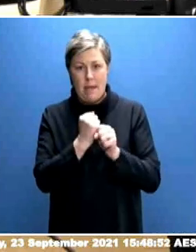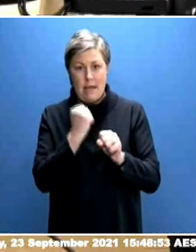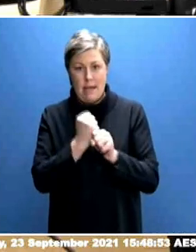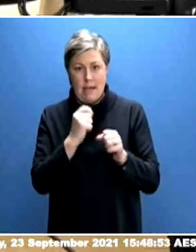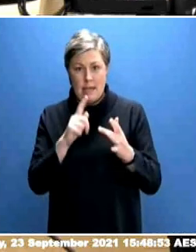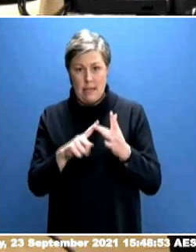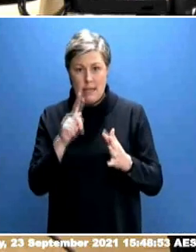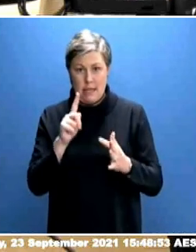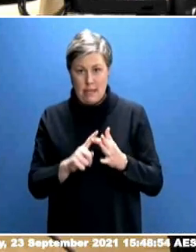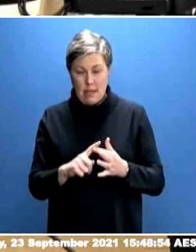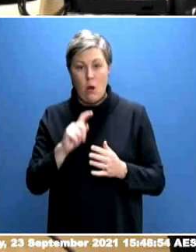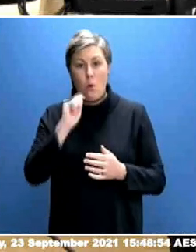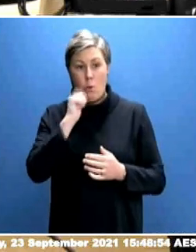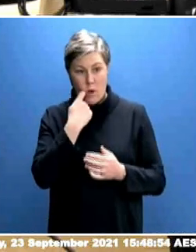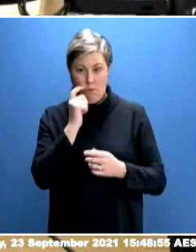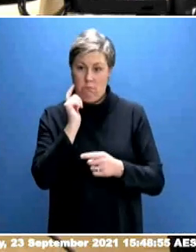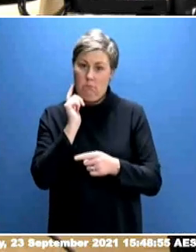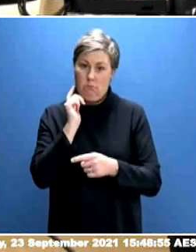will be played to the Commission.